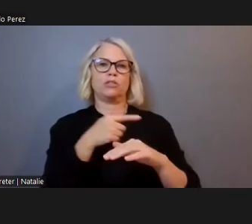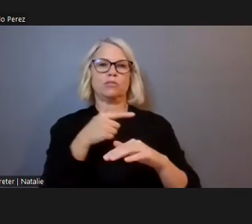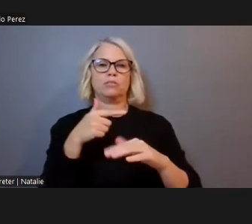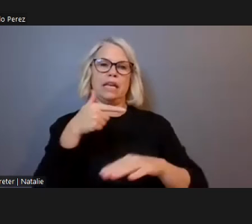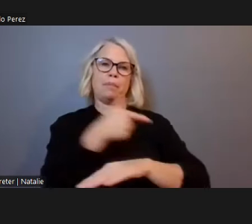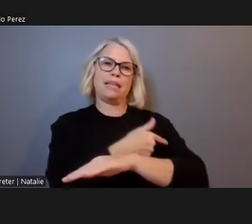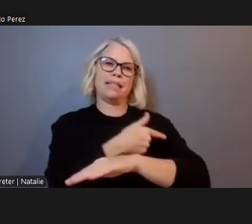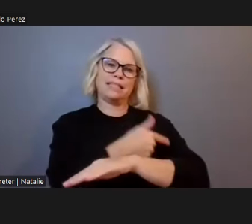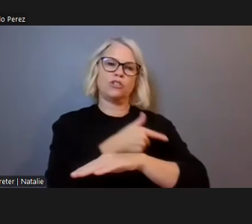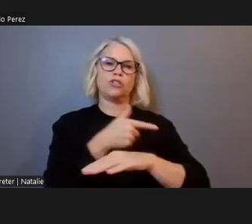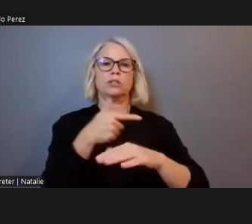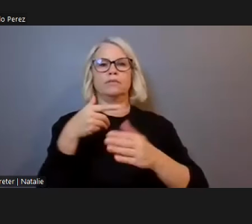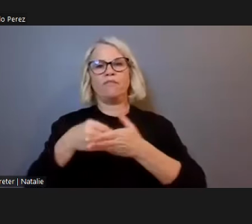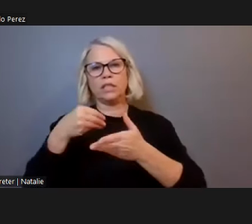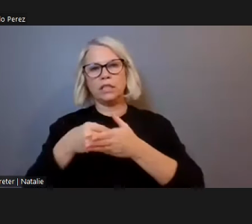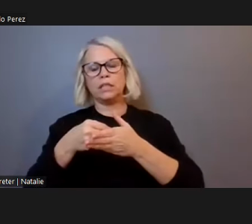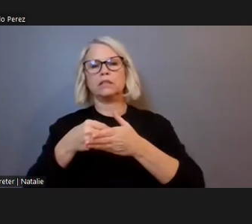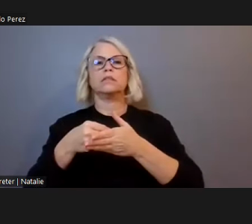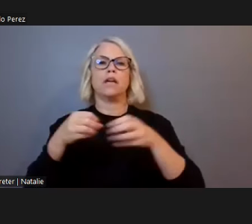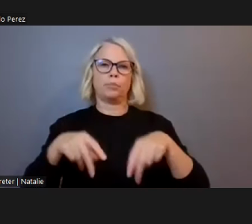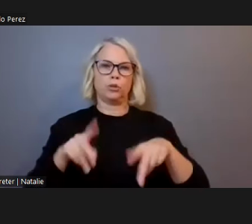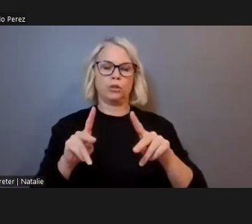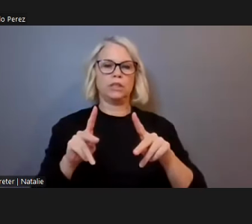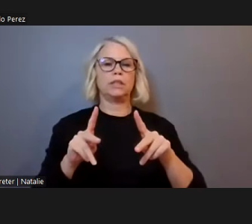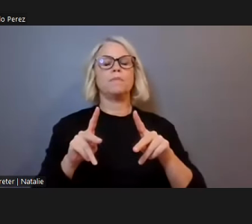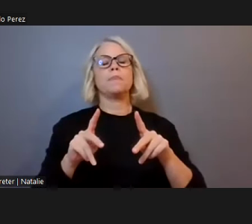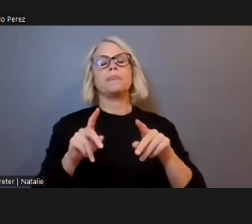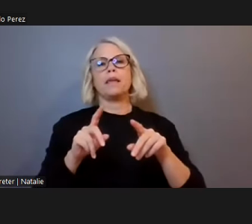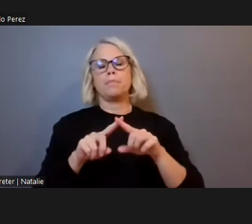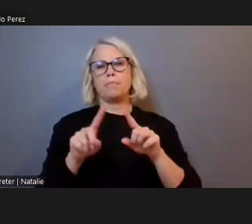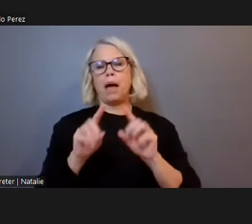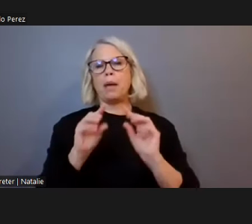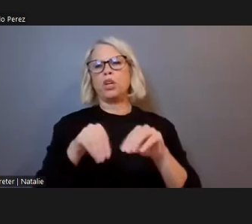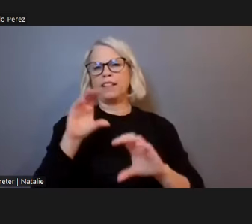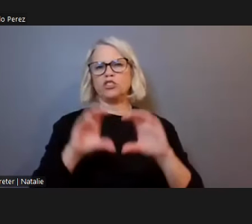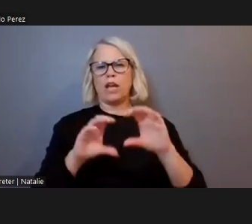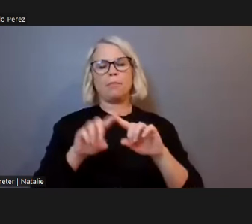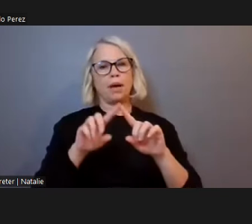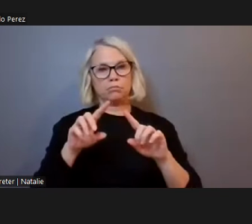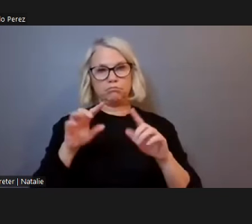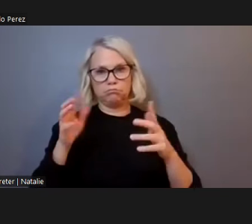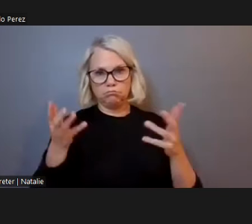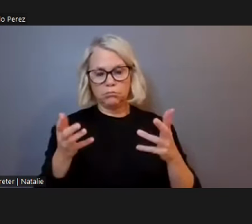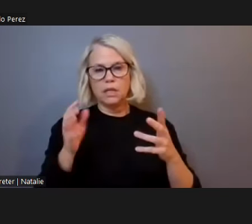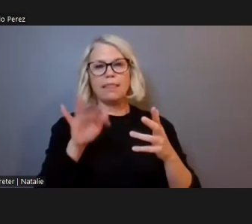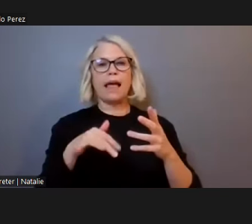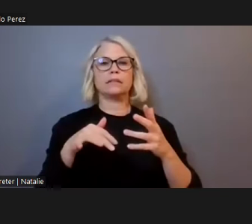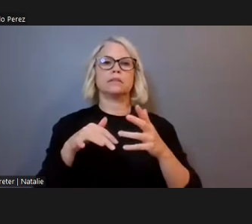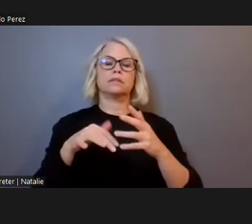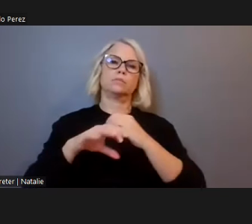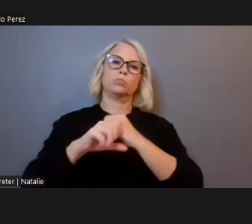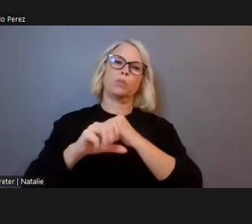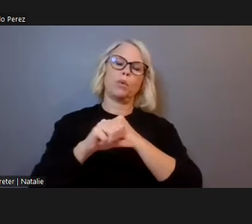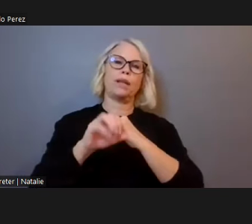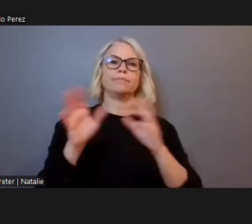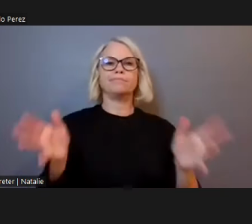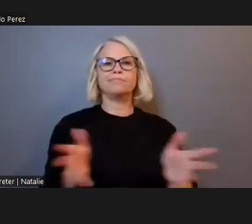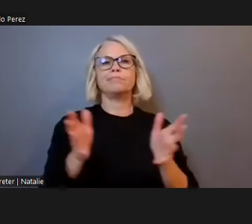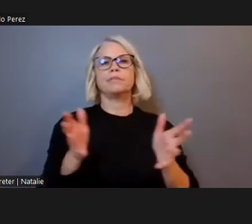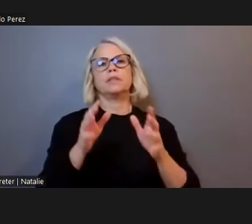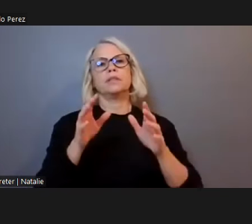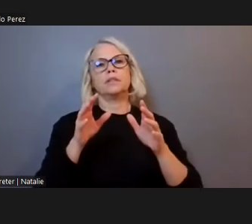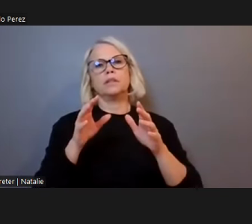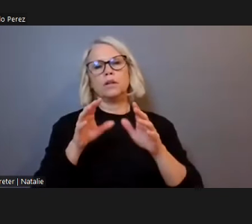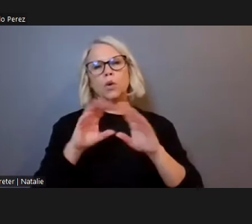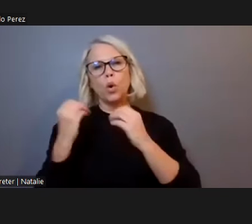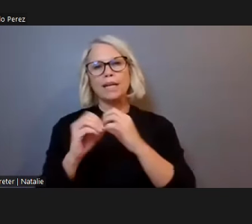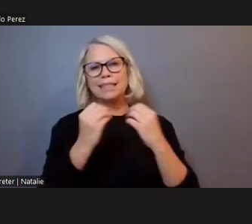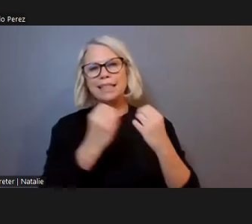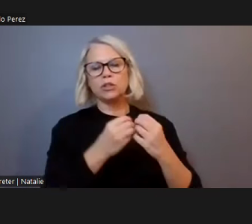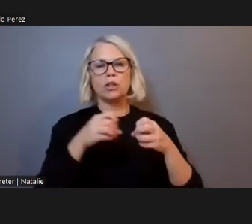I will drop that into the chat, but as a reminder, it is promoting organizational opportunities